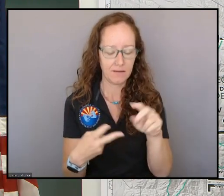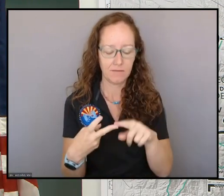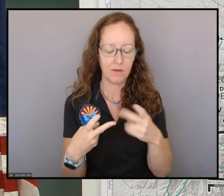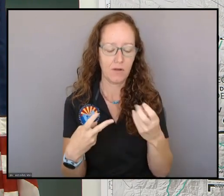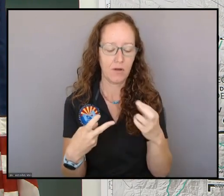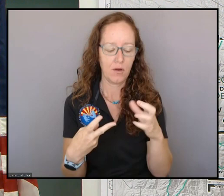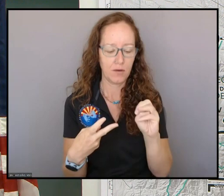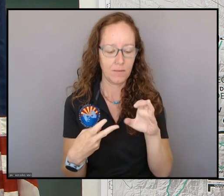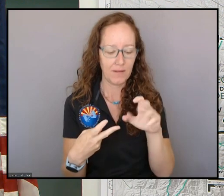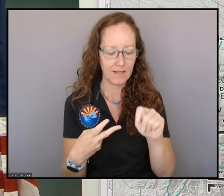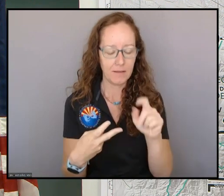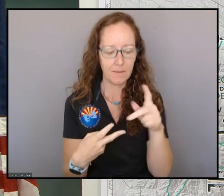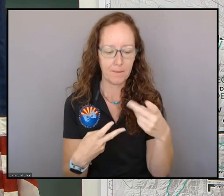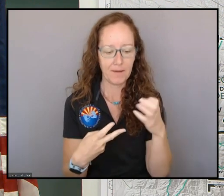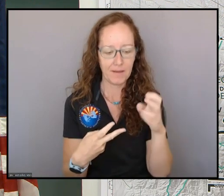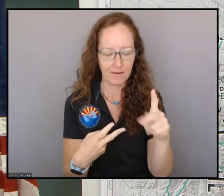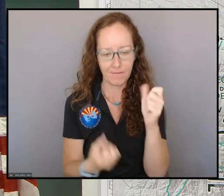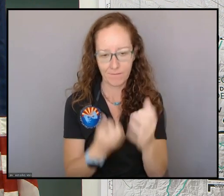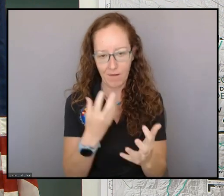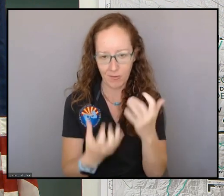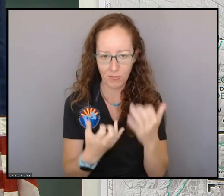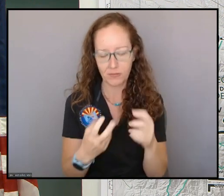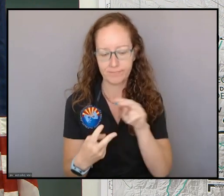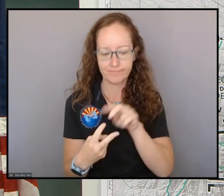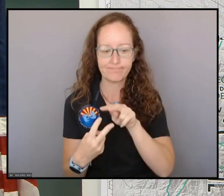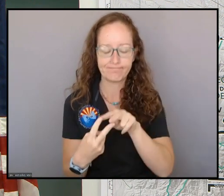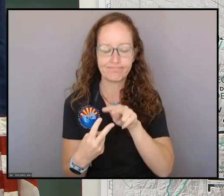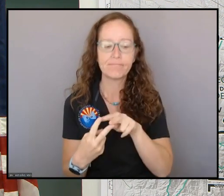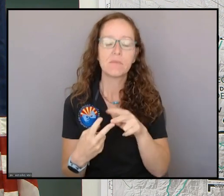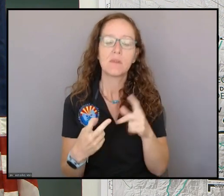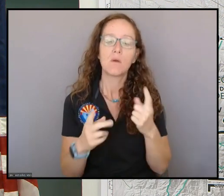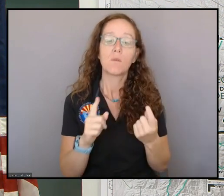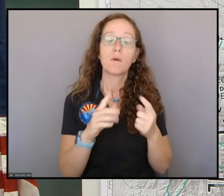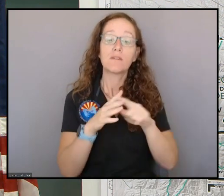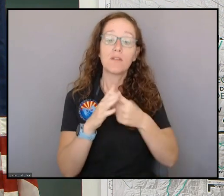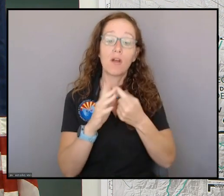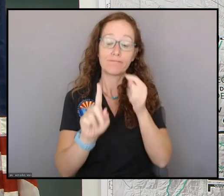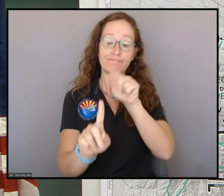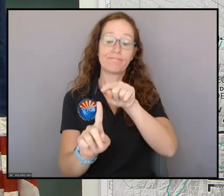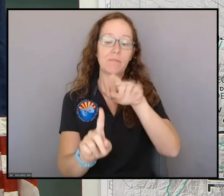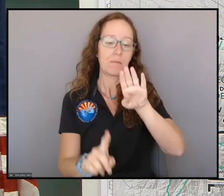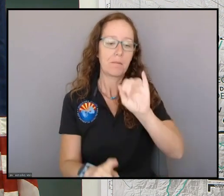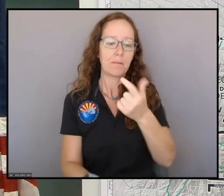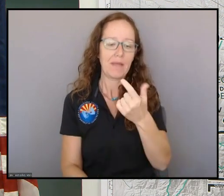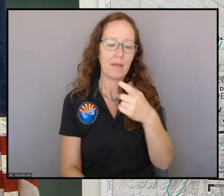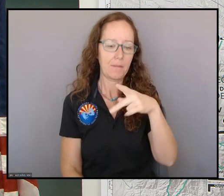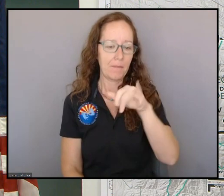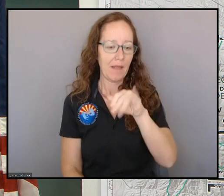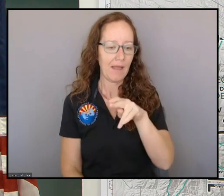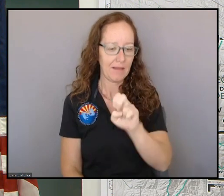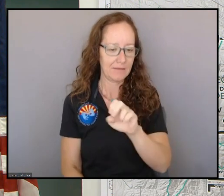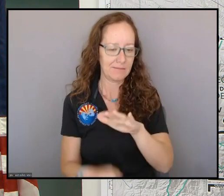starting back up into the Big Pine subdivision area. Work